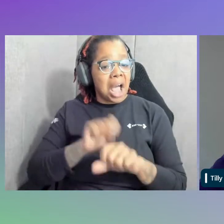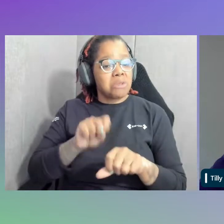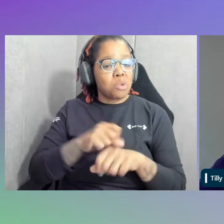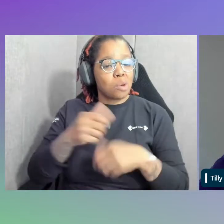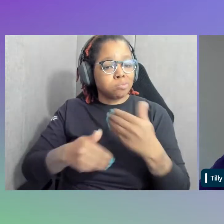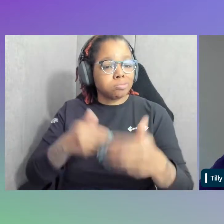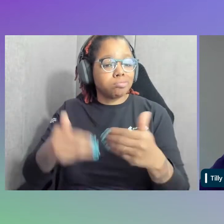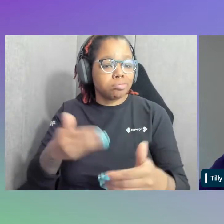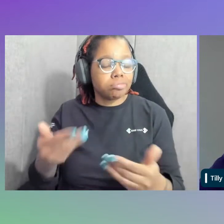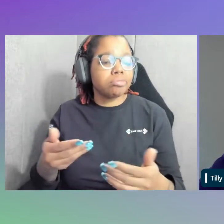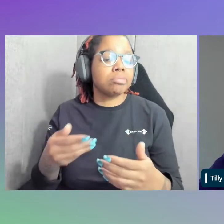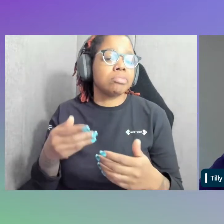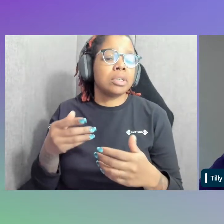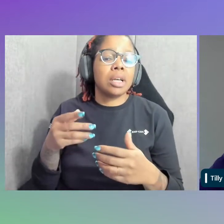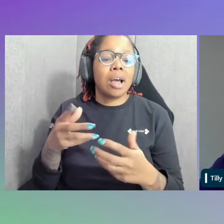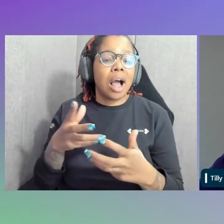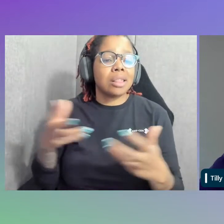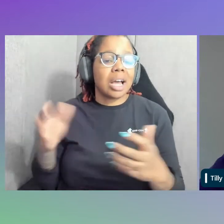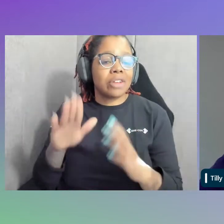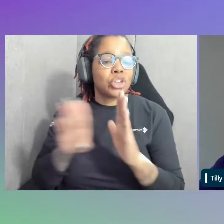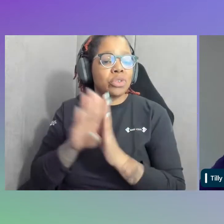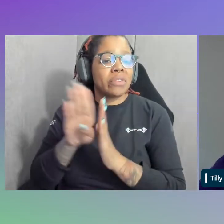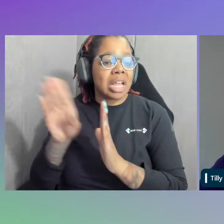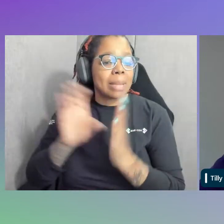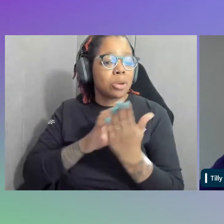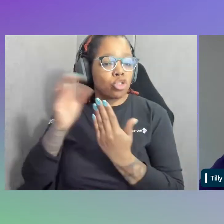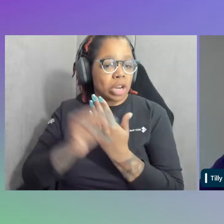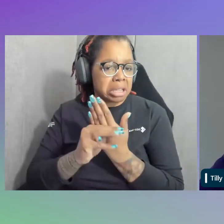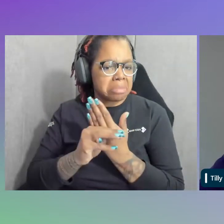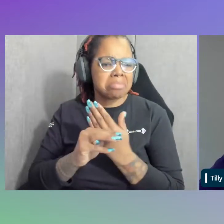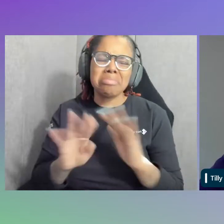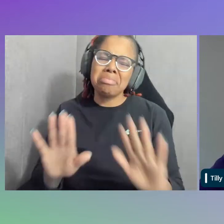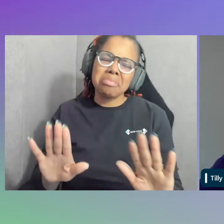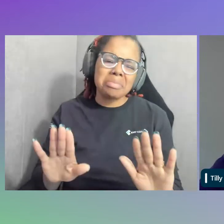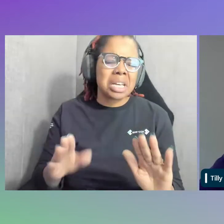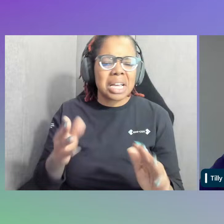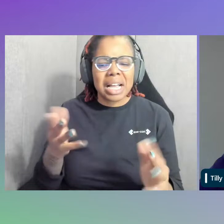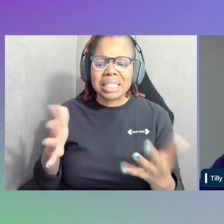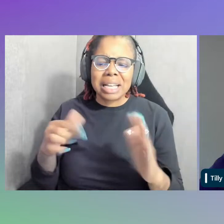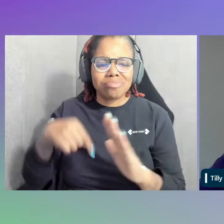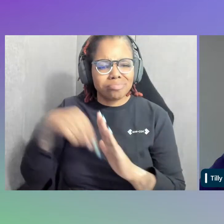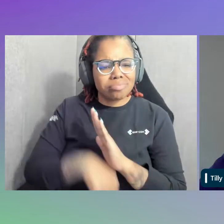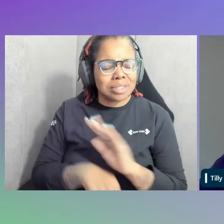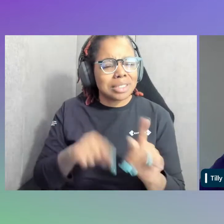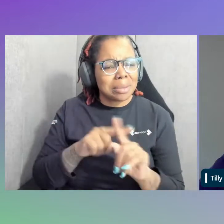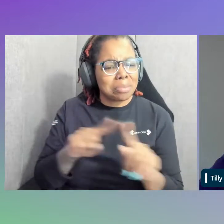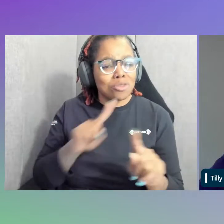a lot of their different, um, developers curriculum. Um, and again, it's relatively dense,